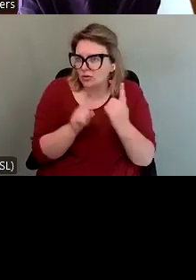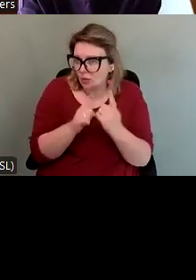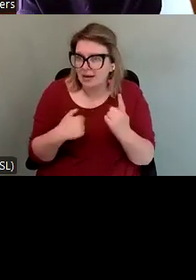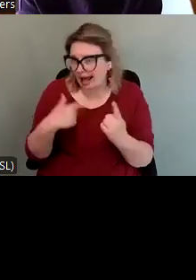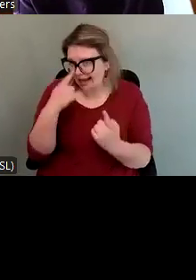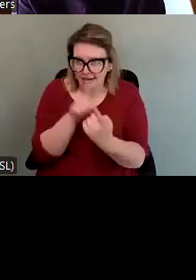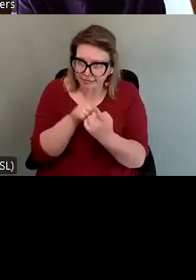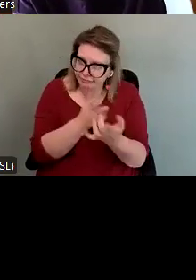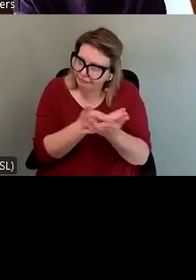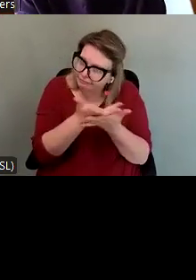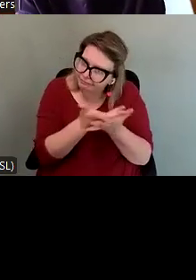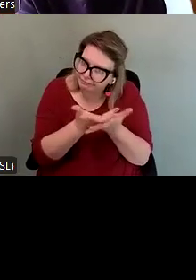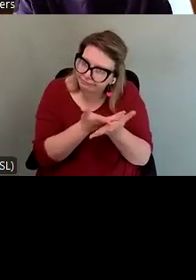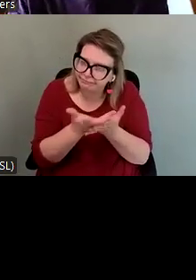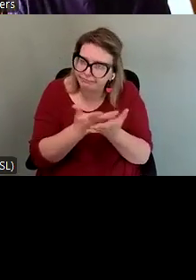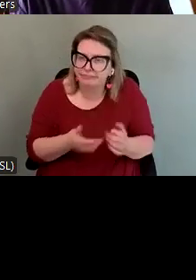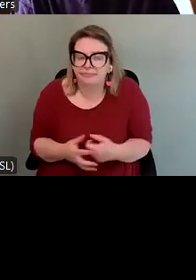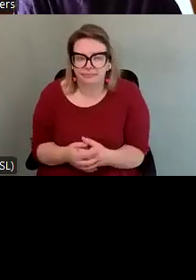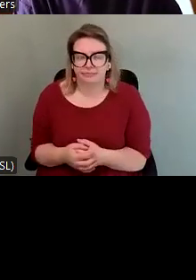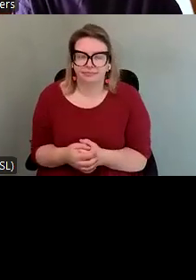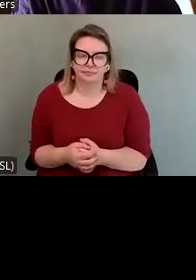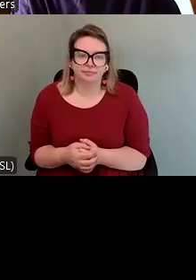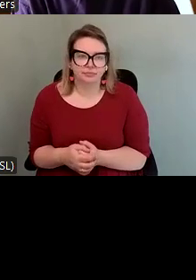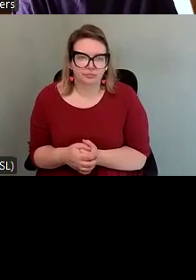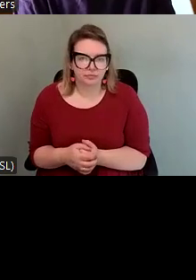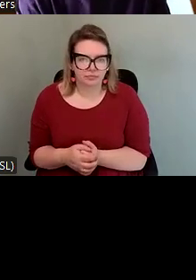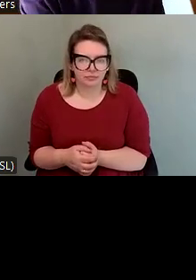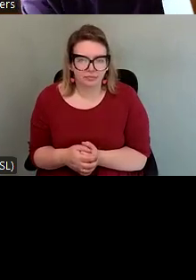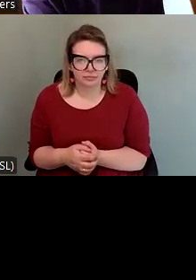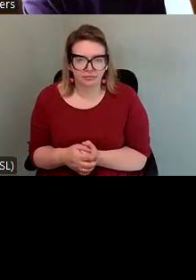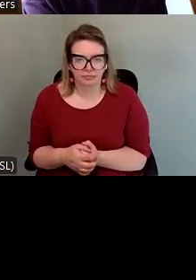and I'll help you through that whole process. What I'm going to do now is talk